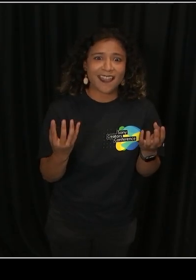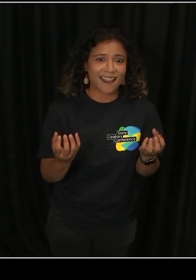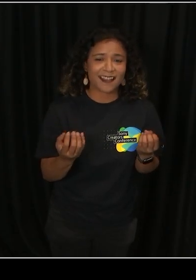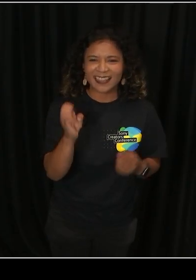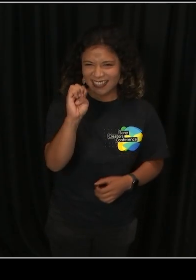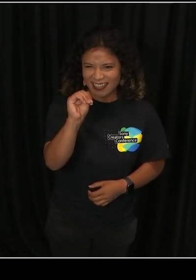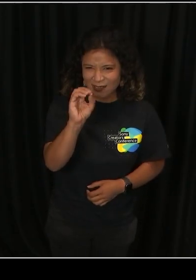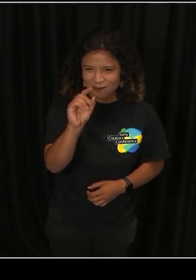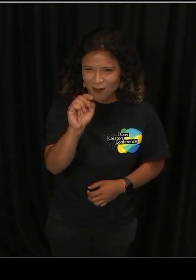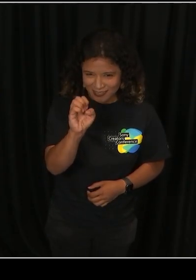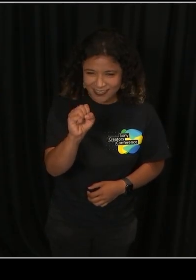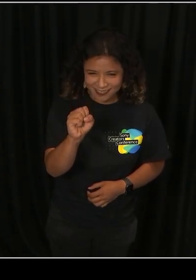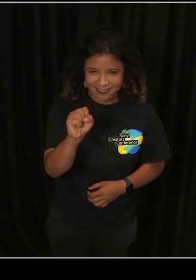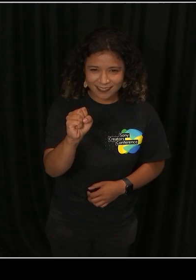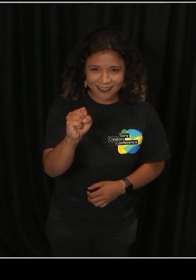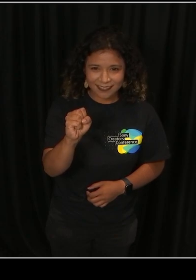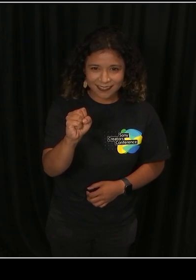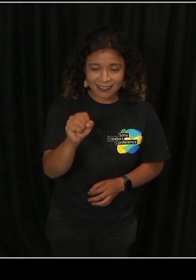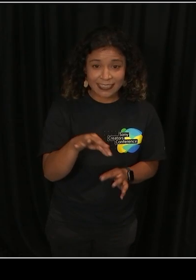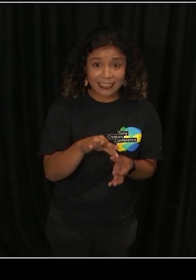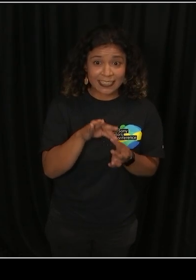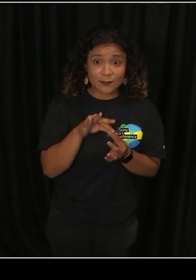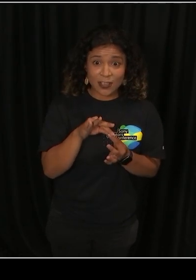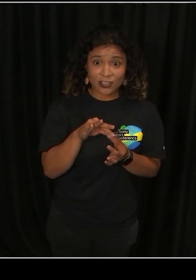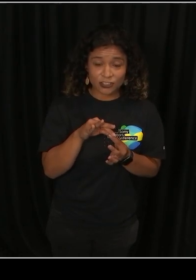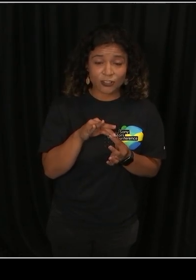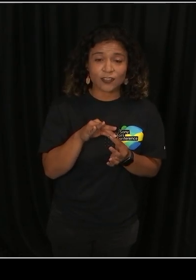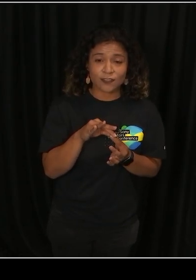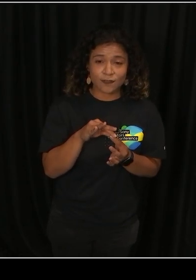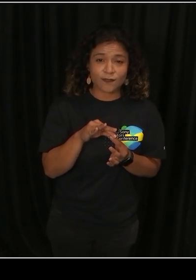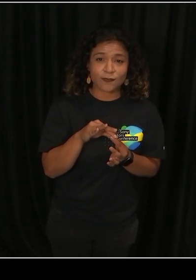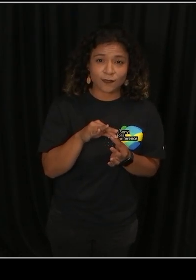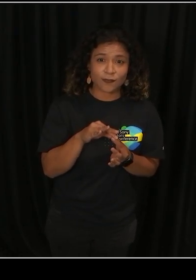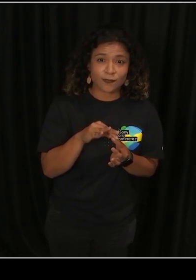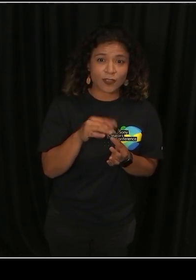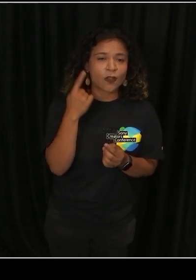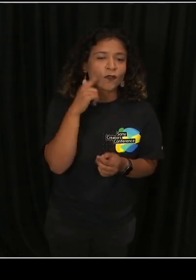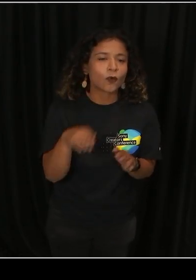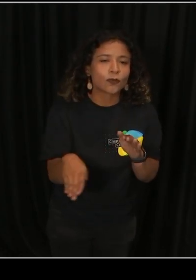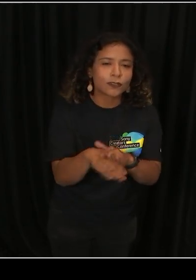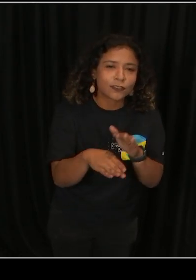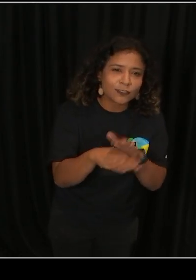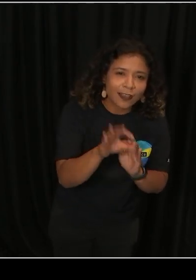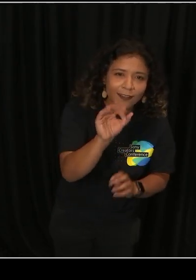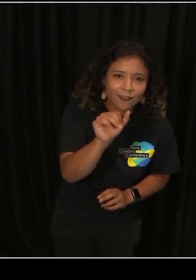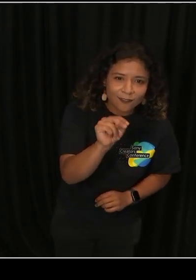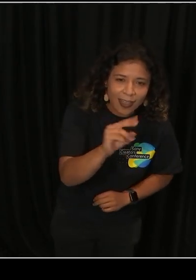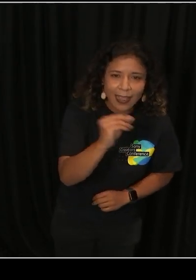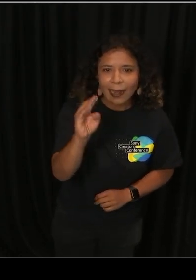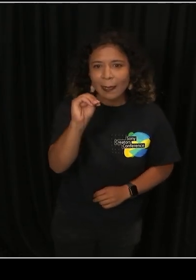especially dedicated for the football fans and also the Manchester City fans.